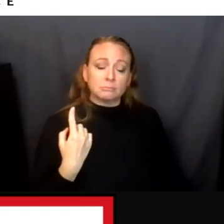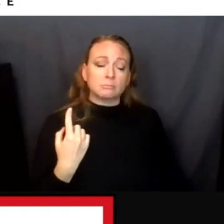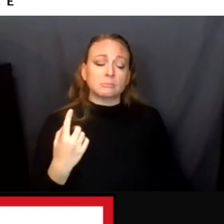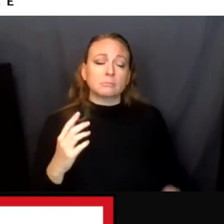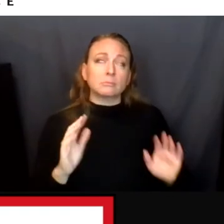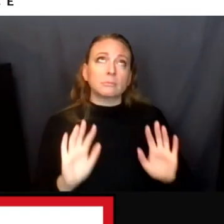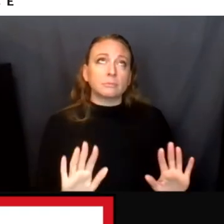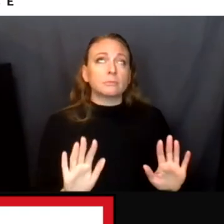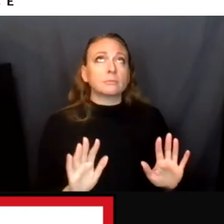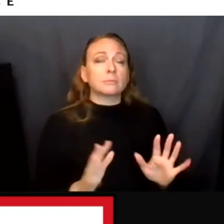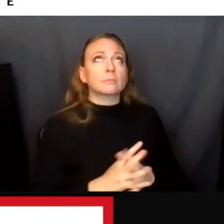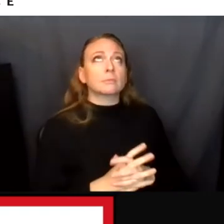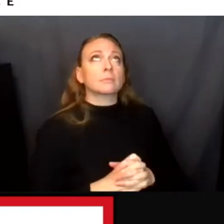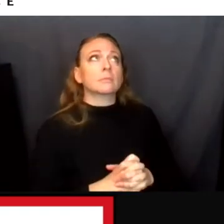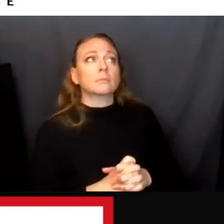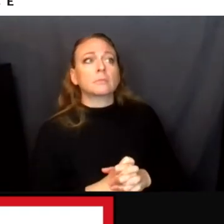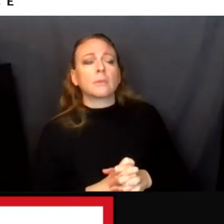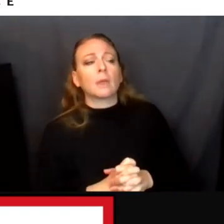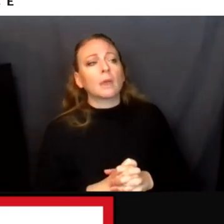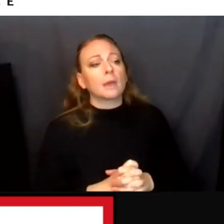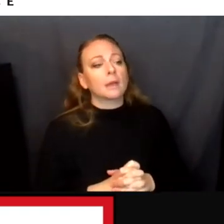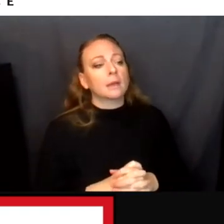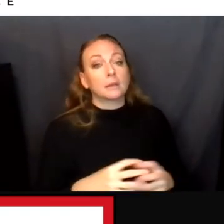I'm very religious.